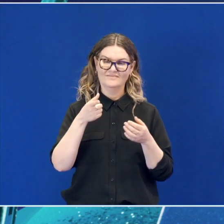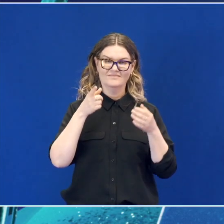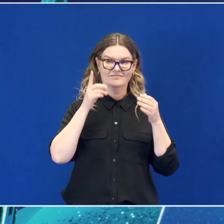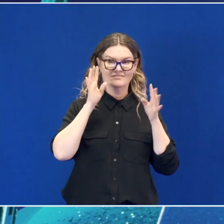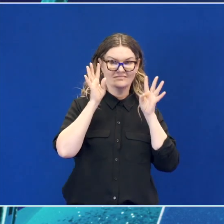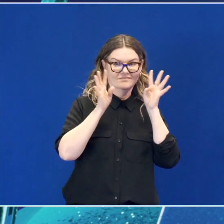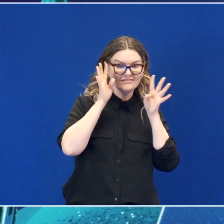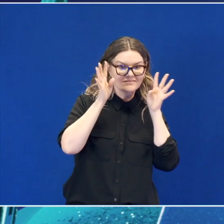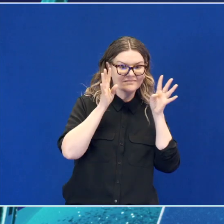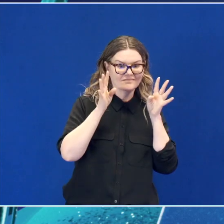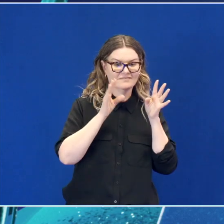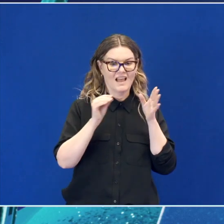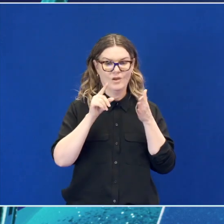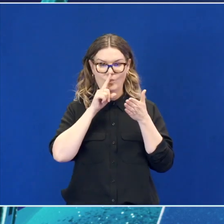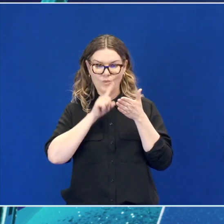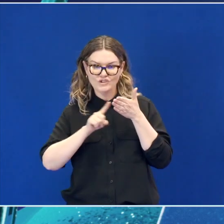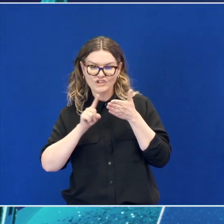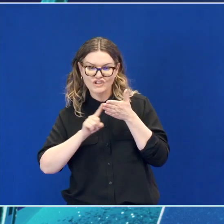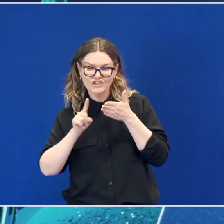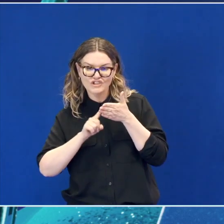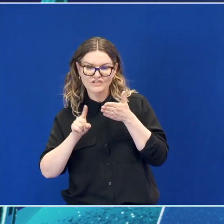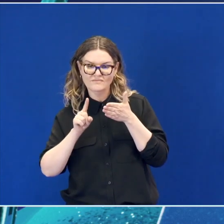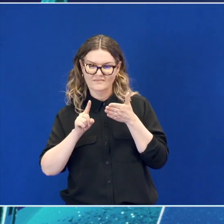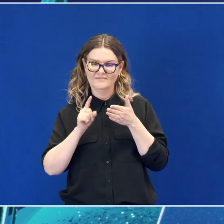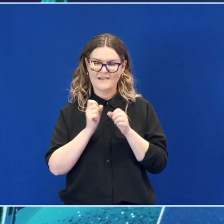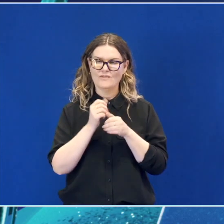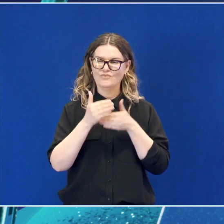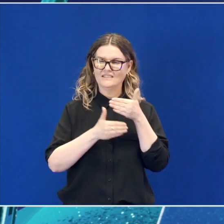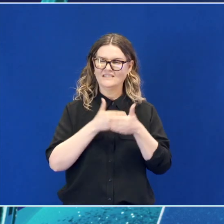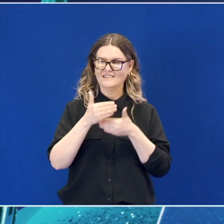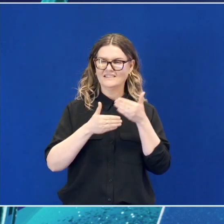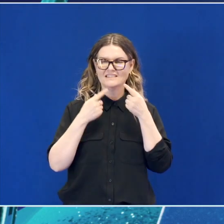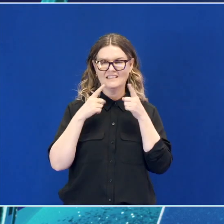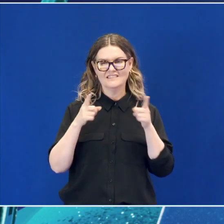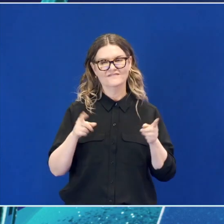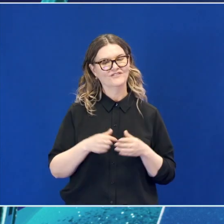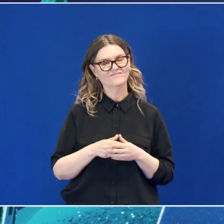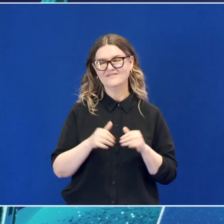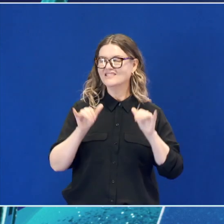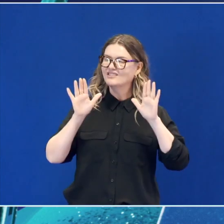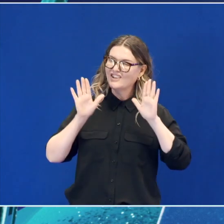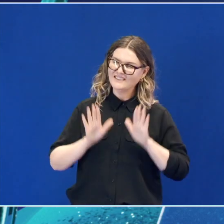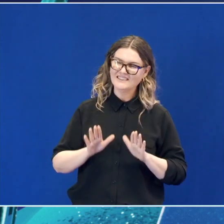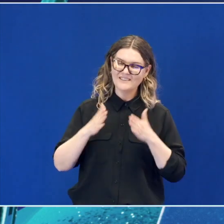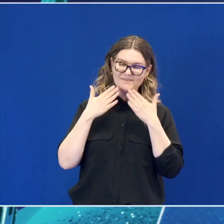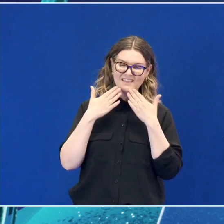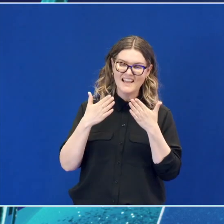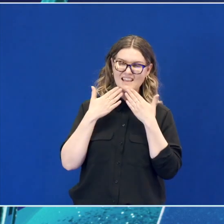What a great note to end on. So I just want to thank our panel very much for their insights today, for sharing their time with us.